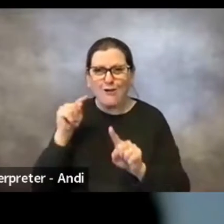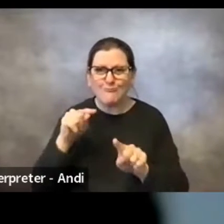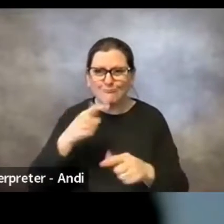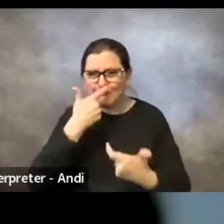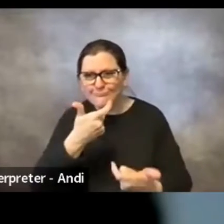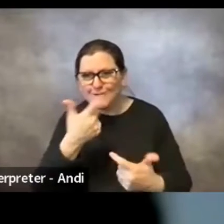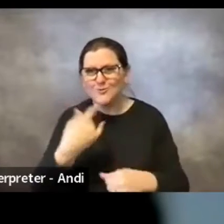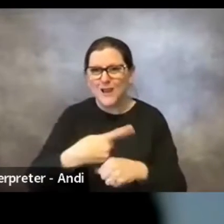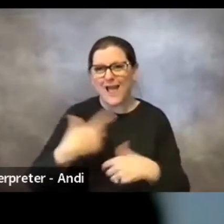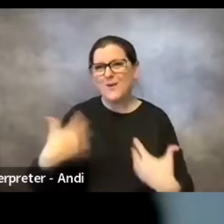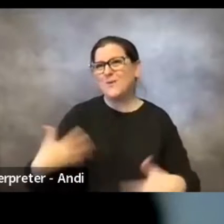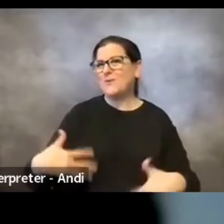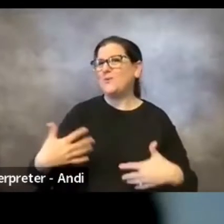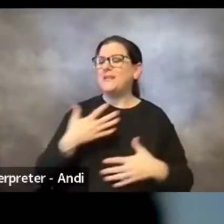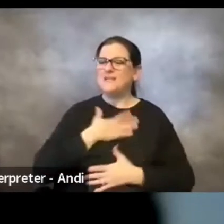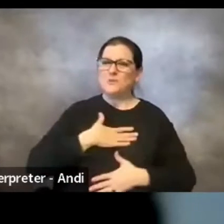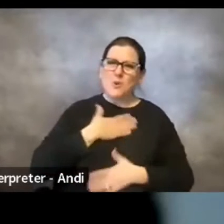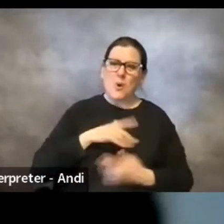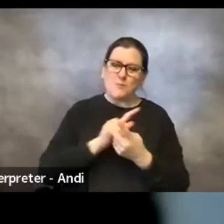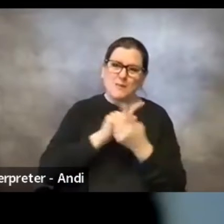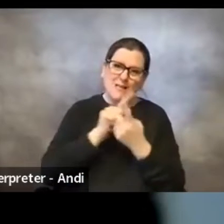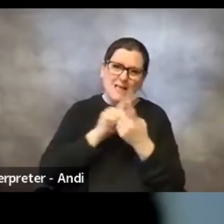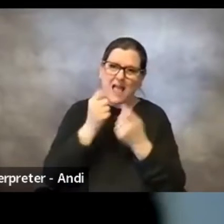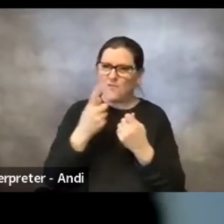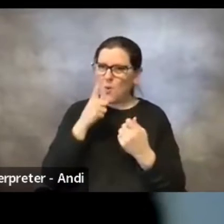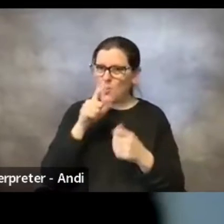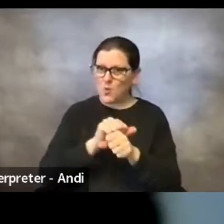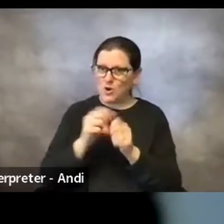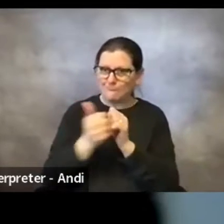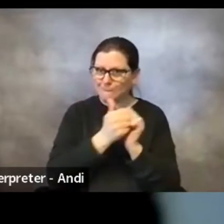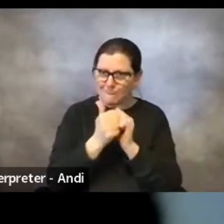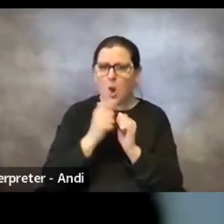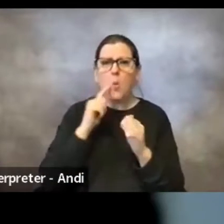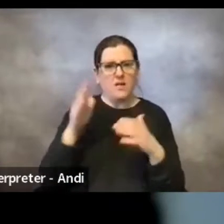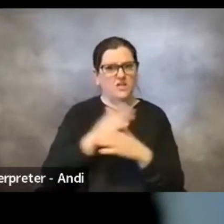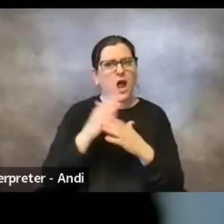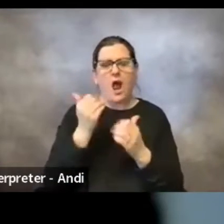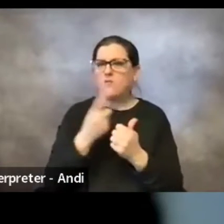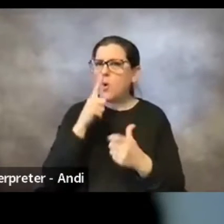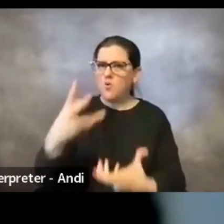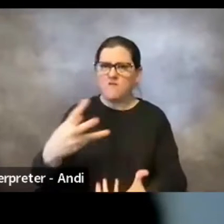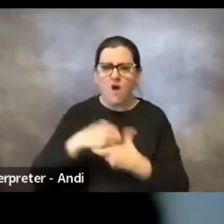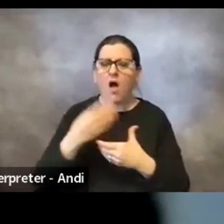it was such a great opportunity to meet everybody that worked on that. So we'll share it with everybody that was a part of that including NASHIA and they